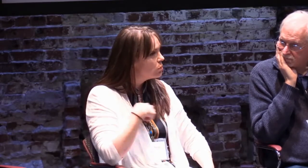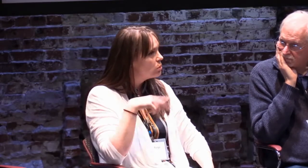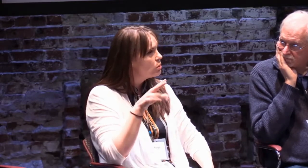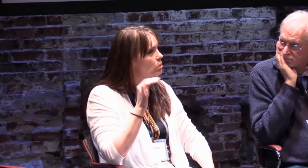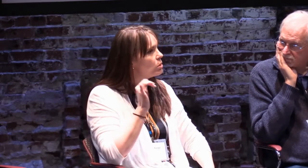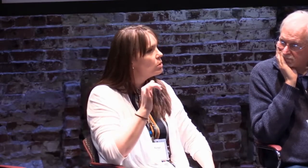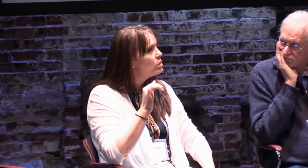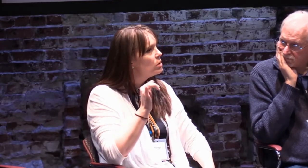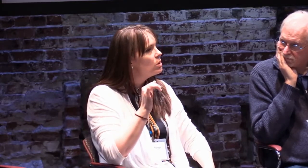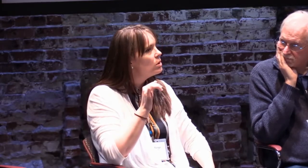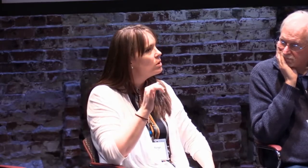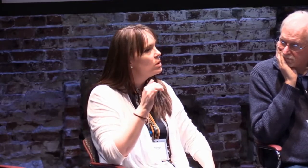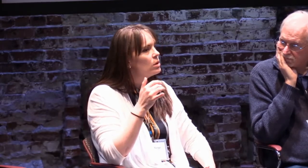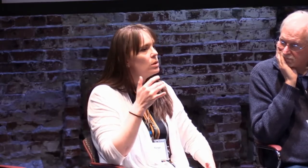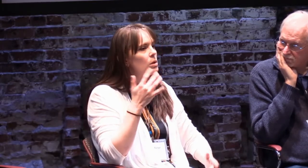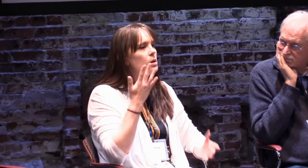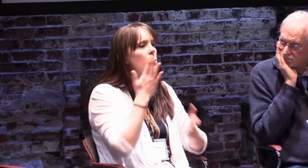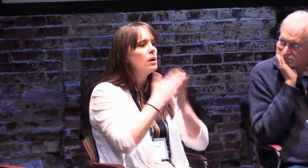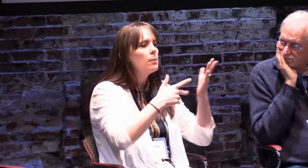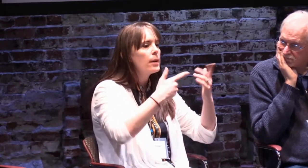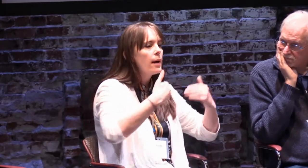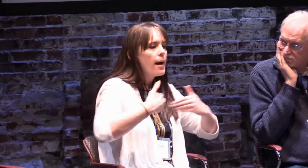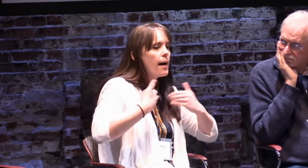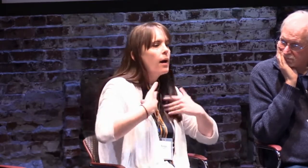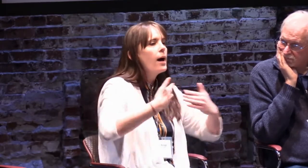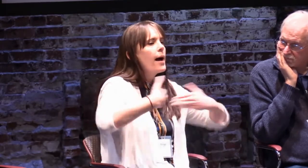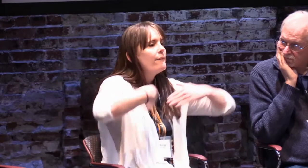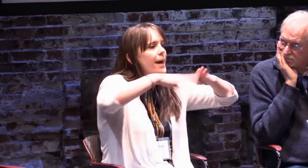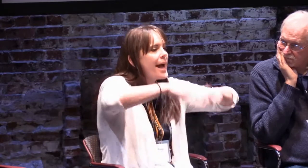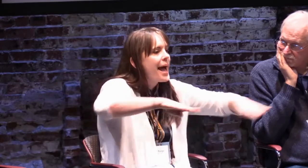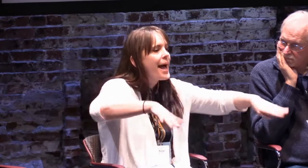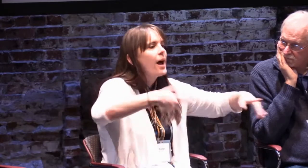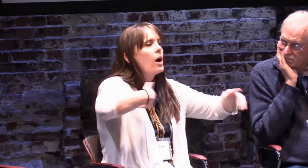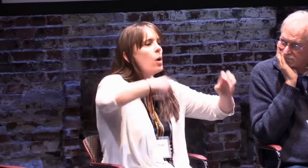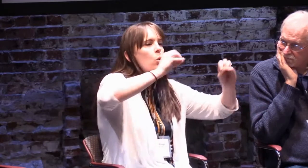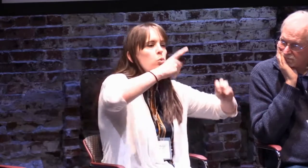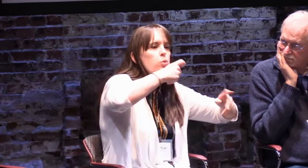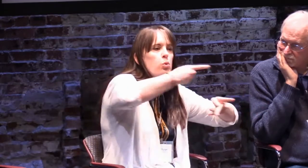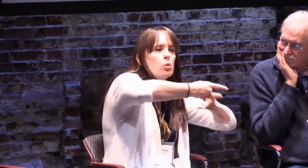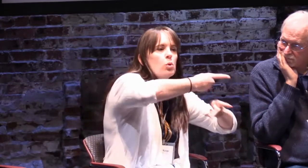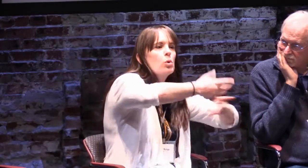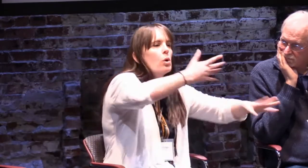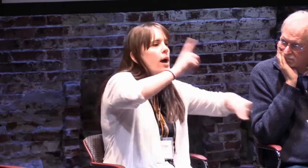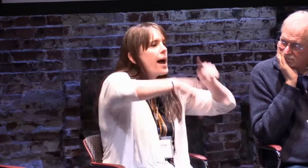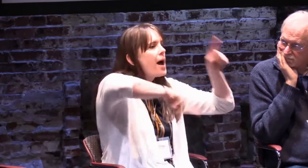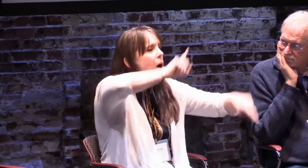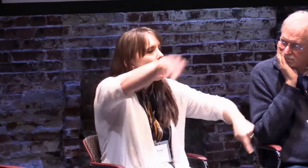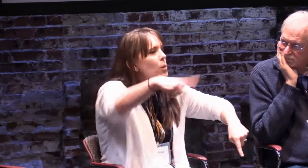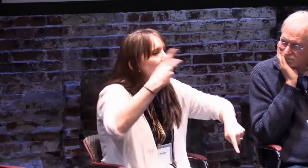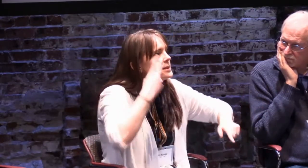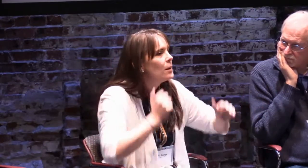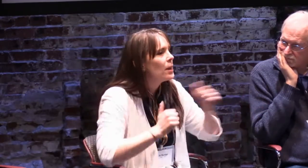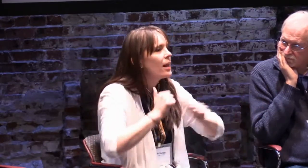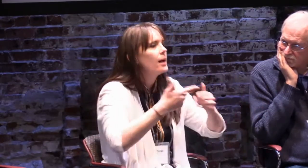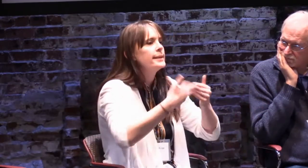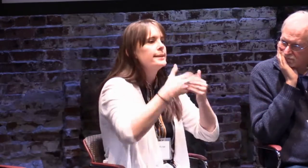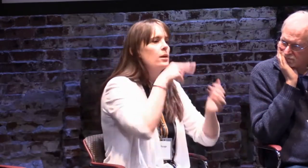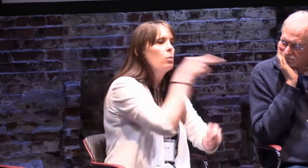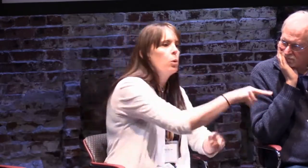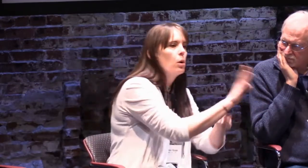and that age range is between 30 to 60. But where is children's theater?